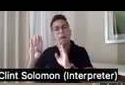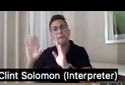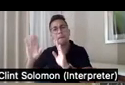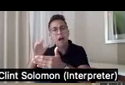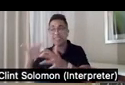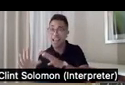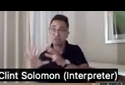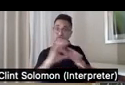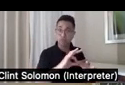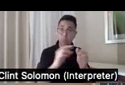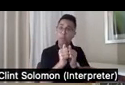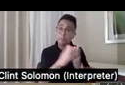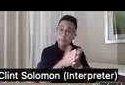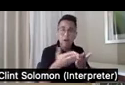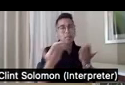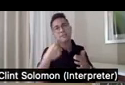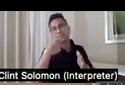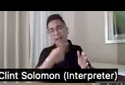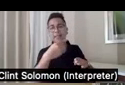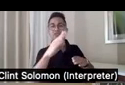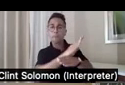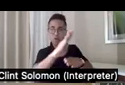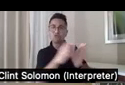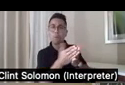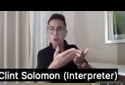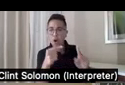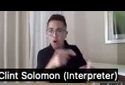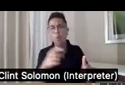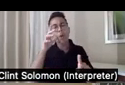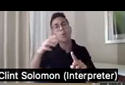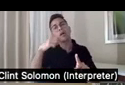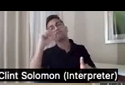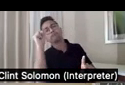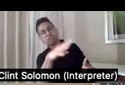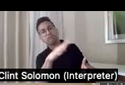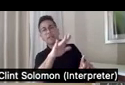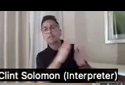say it's a commercial book we would introduce the title of the book and show the book to the learner